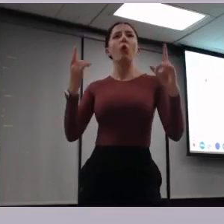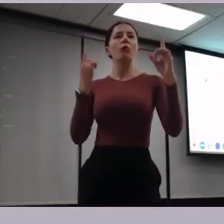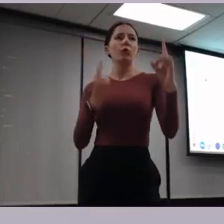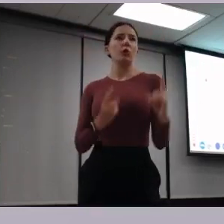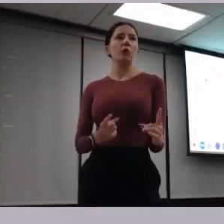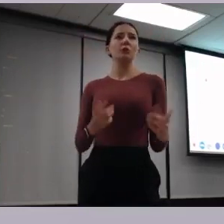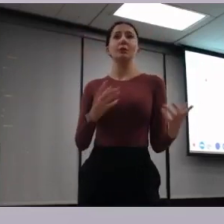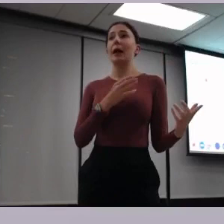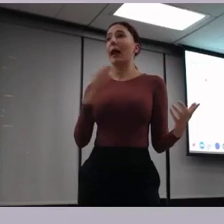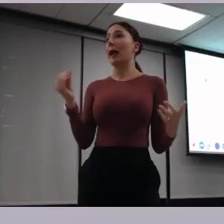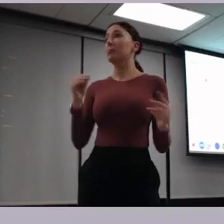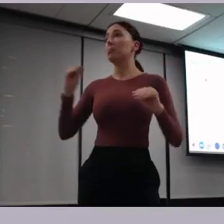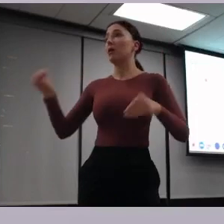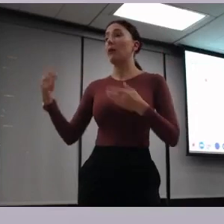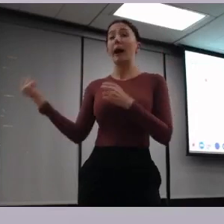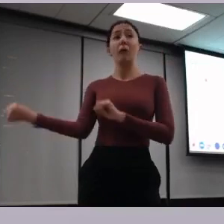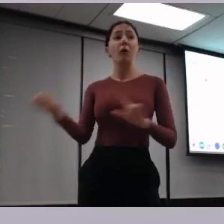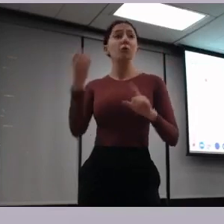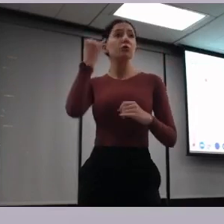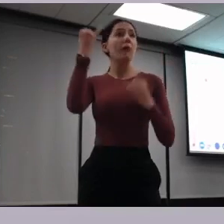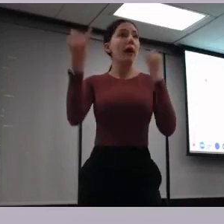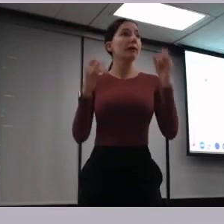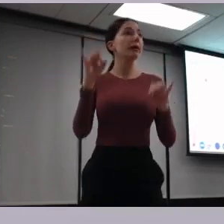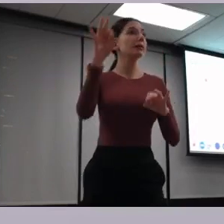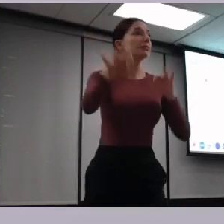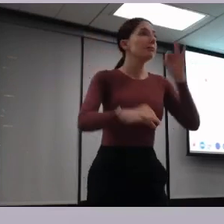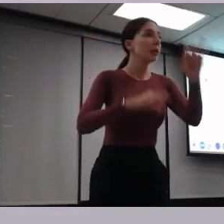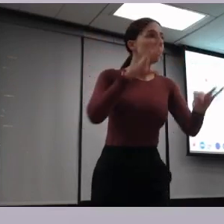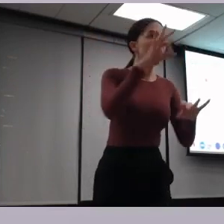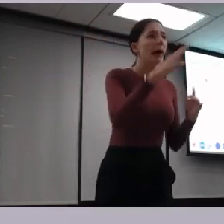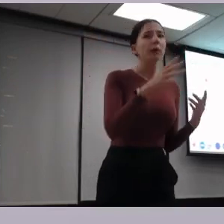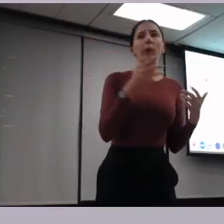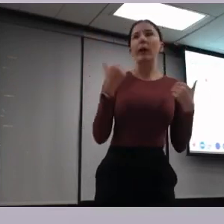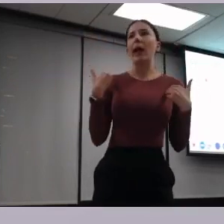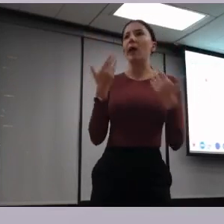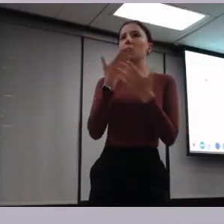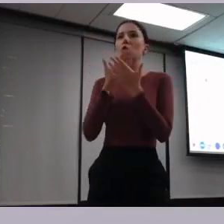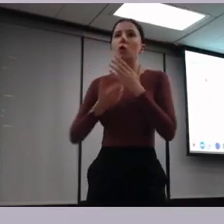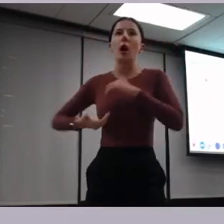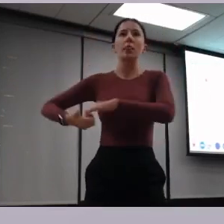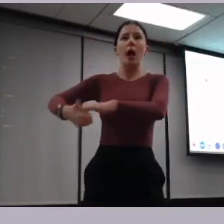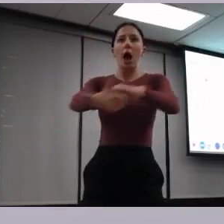and essentially and make this a project that future generations will take part in.